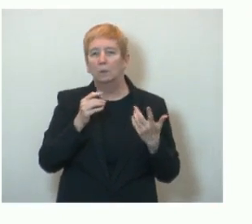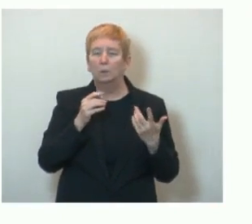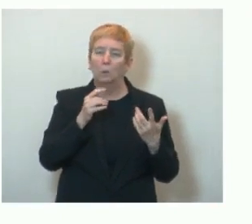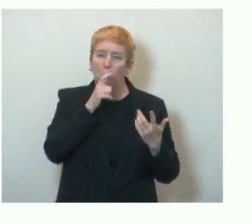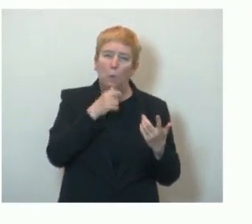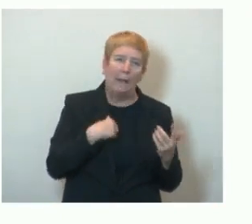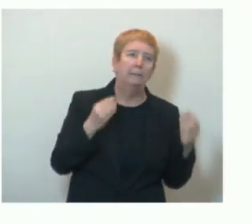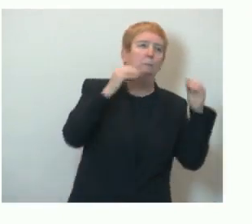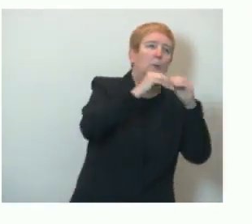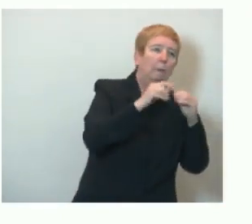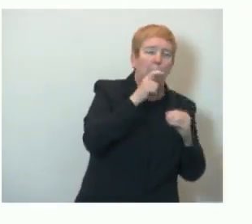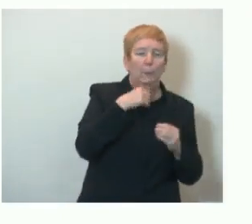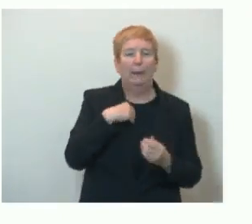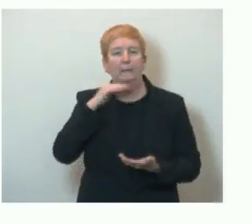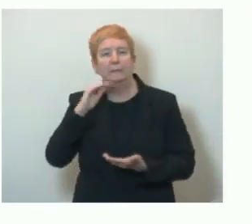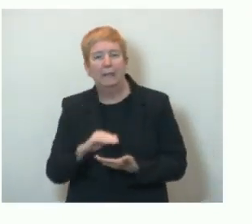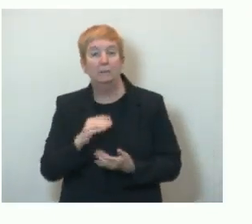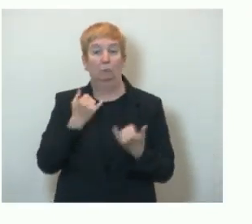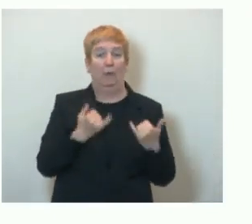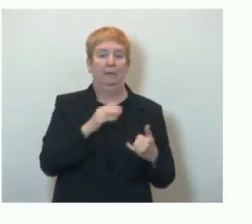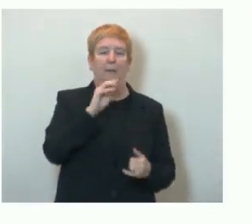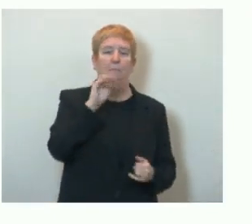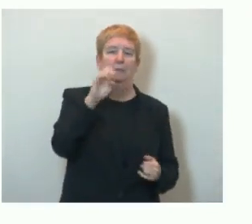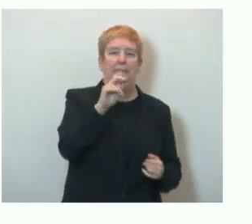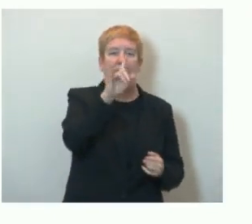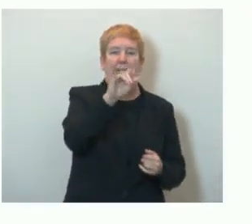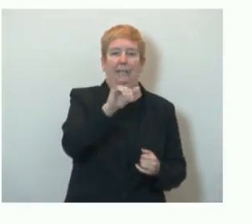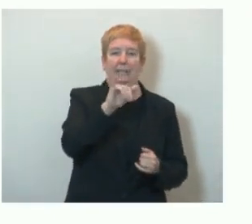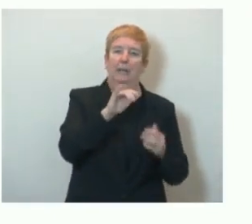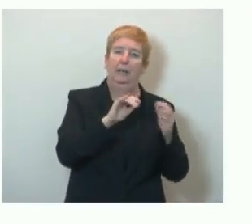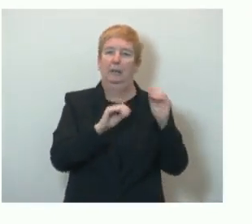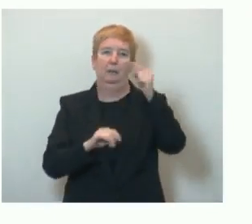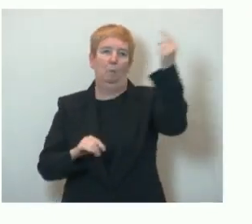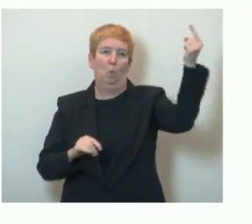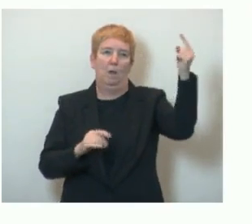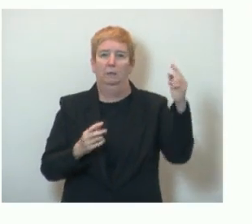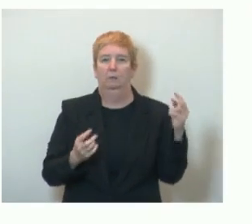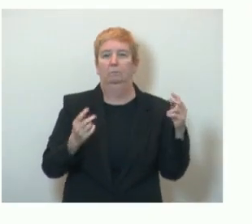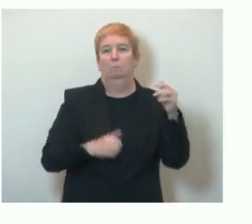THE APP IS JUST A COLOR REPRESENTATION OF THE RELATIVE INFECTION RATE IN DIFFERENT COUNTIES.